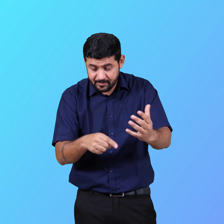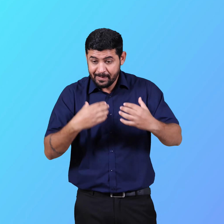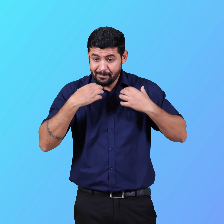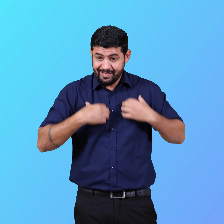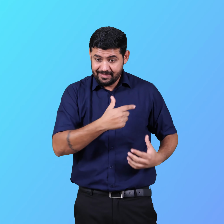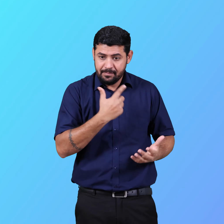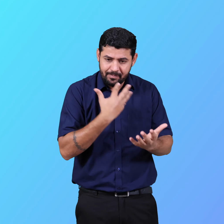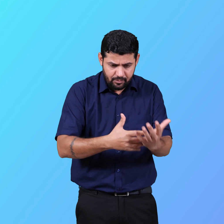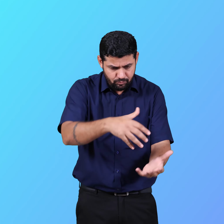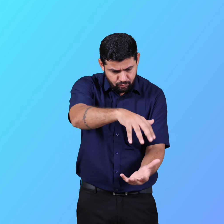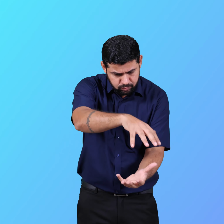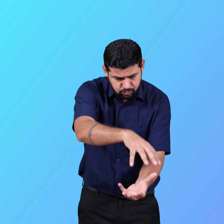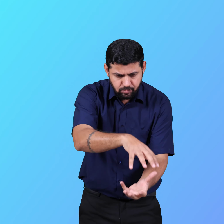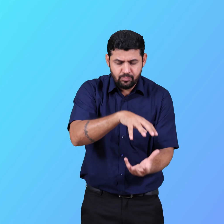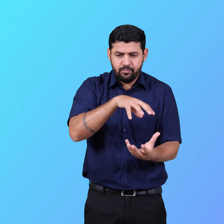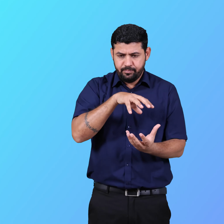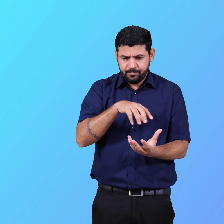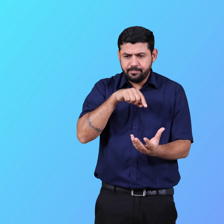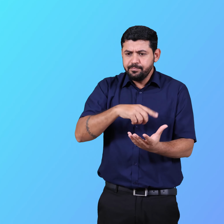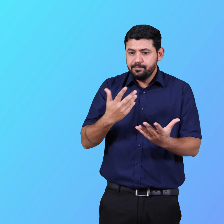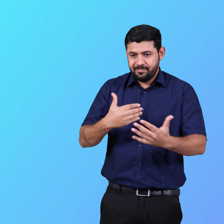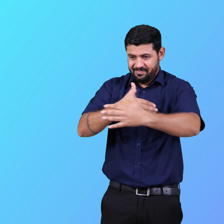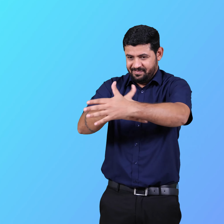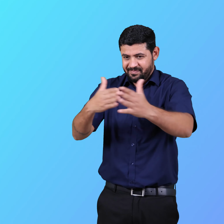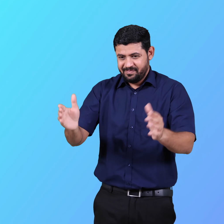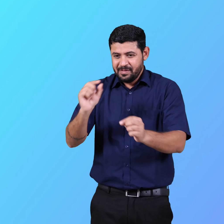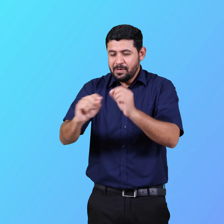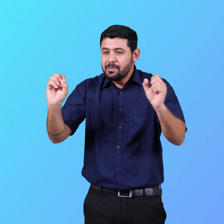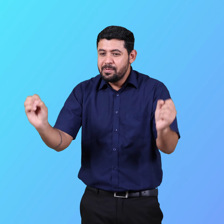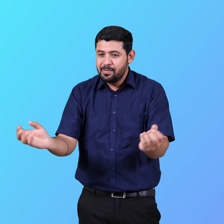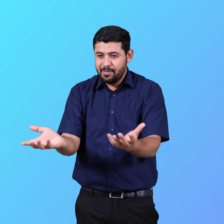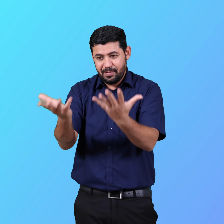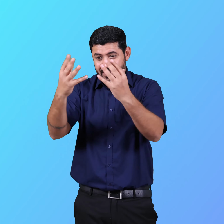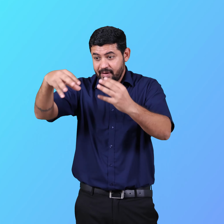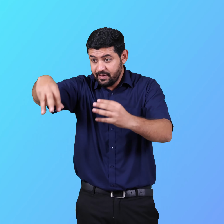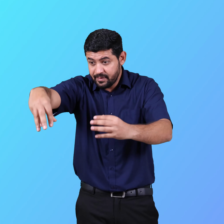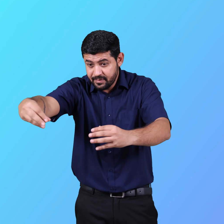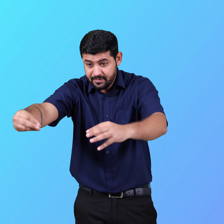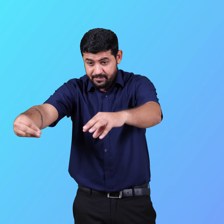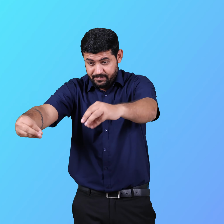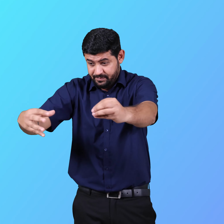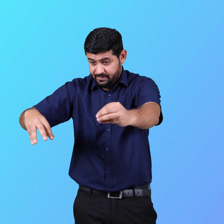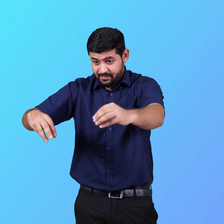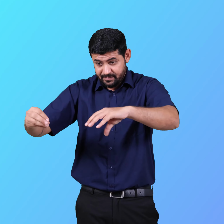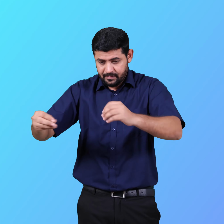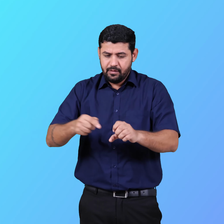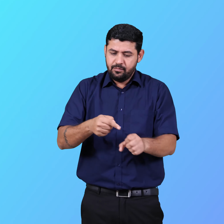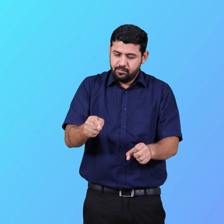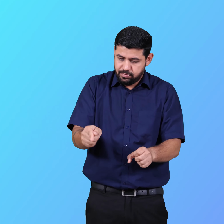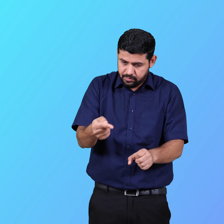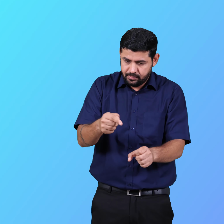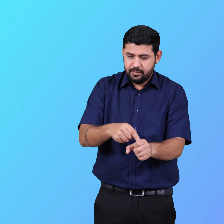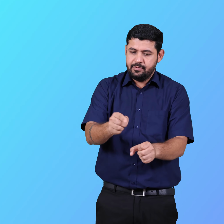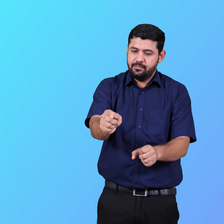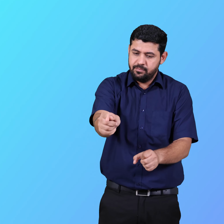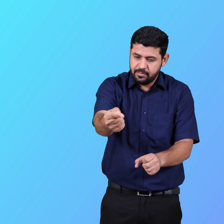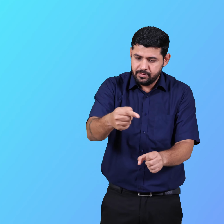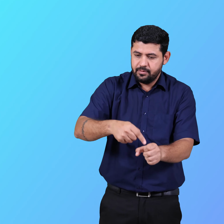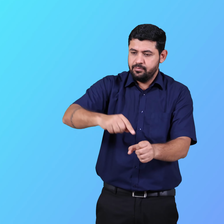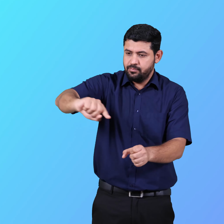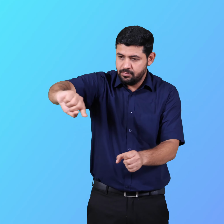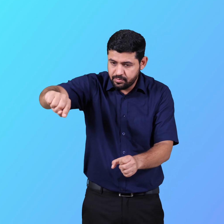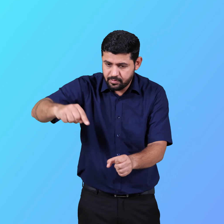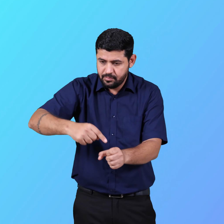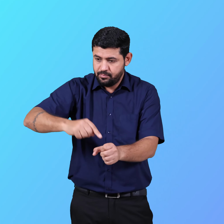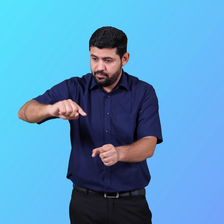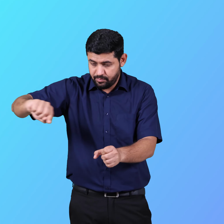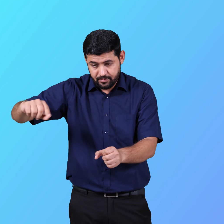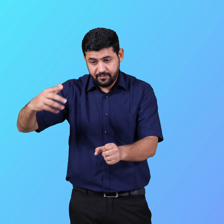Then the priest will take some of the goat’s blood on his finger and put it on the corners of the altar of burnt offering.